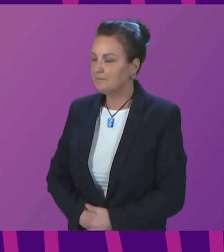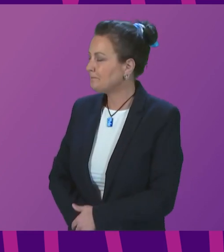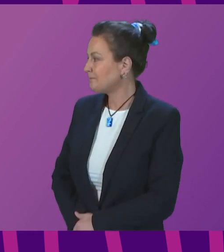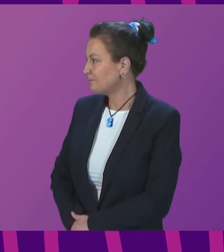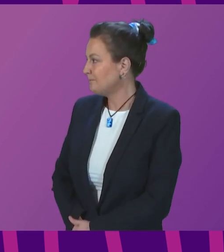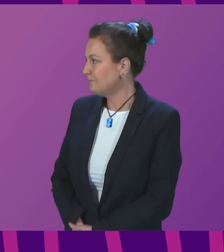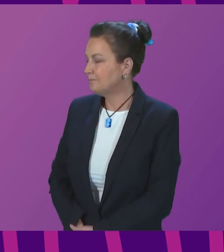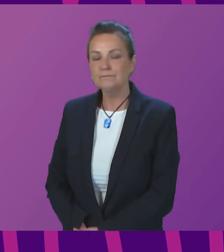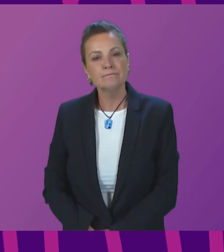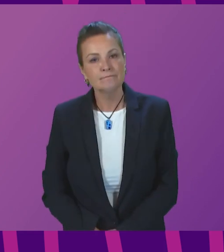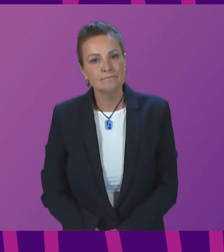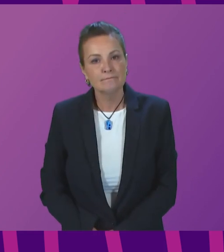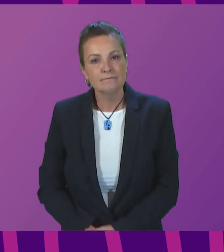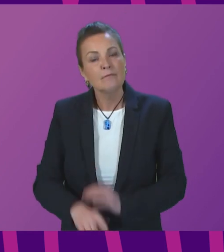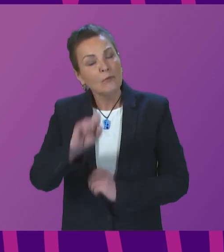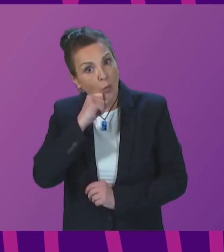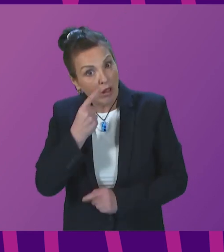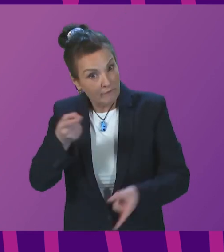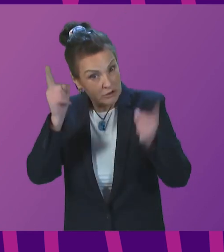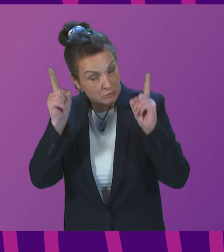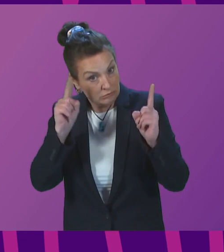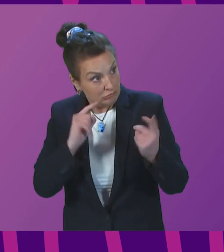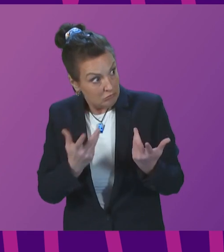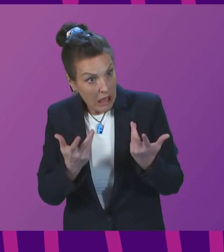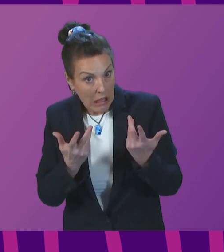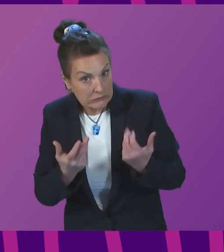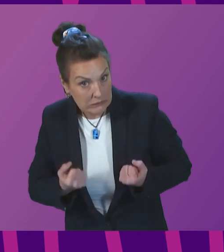Will the First Minister welcome the achievement of an 11 per cent reduction in emissions from